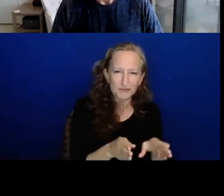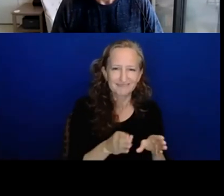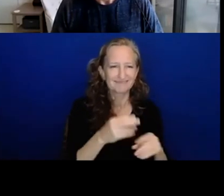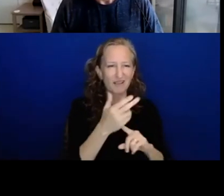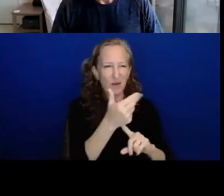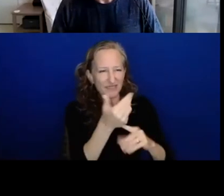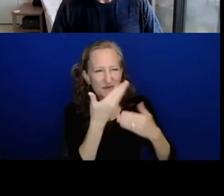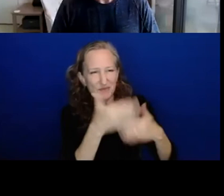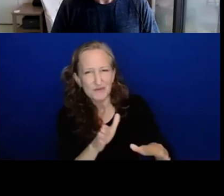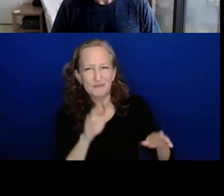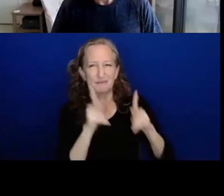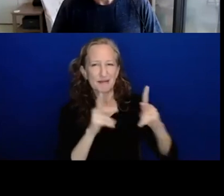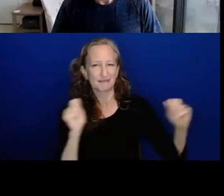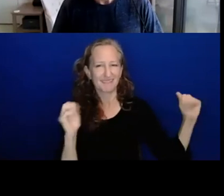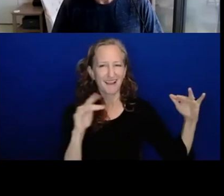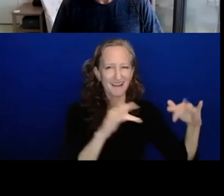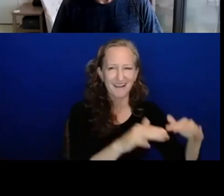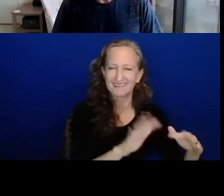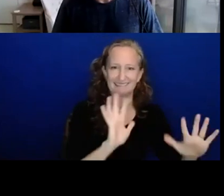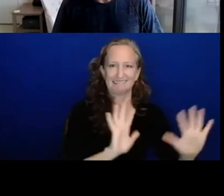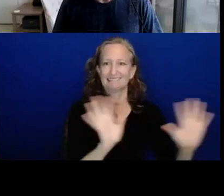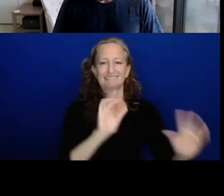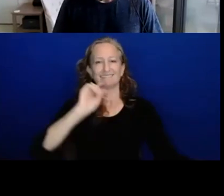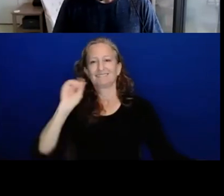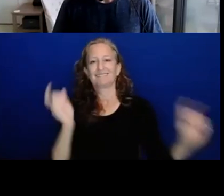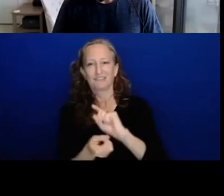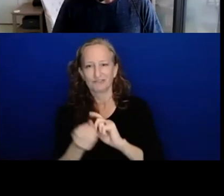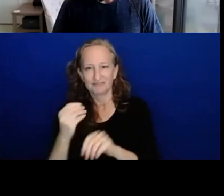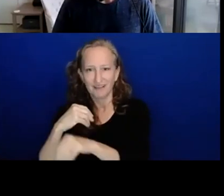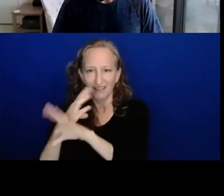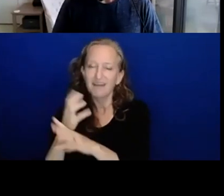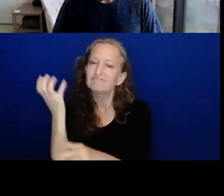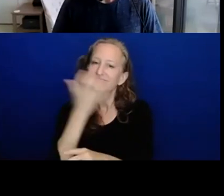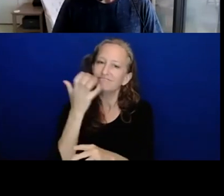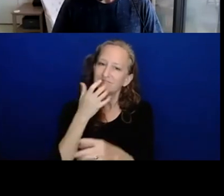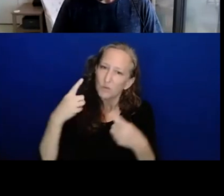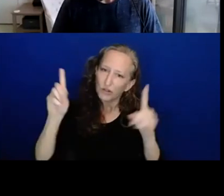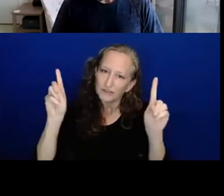dramatically. If you can just imagine the fact that, you know, the interaction that